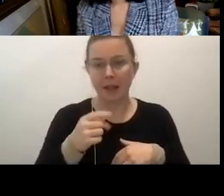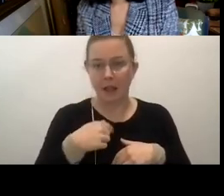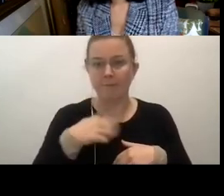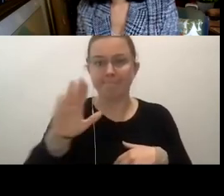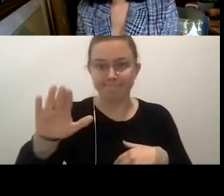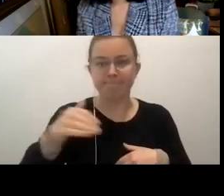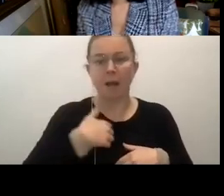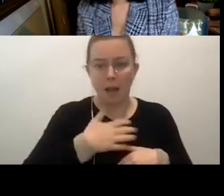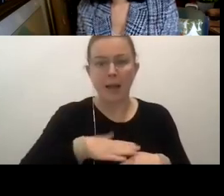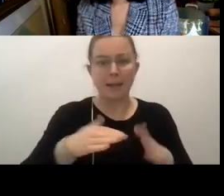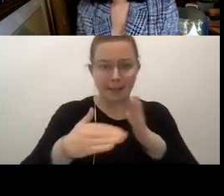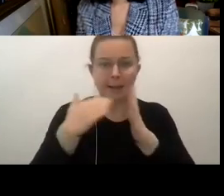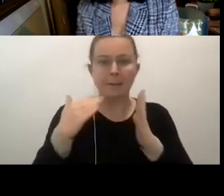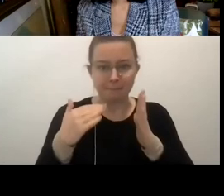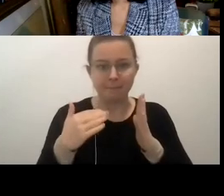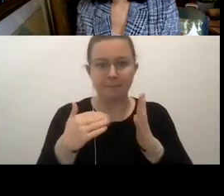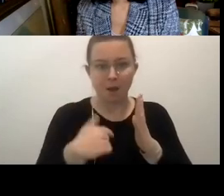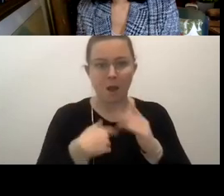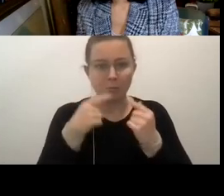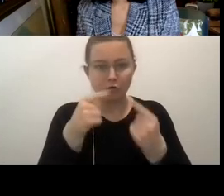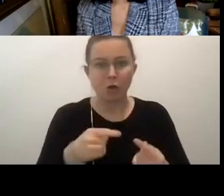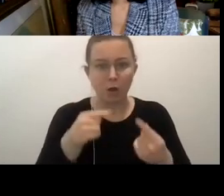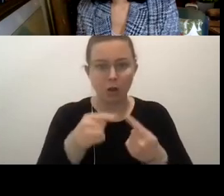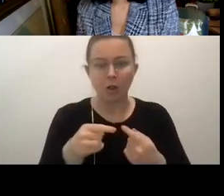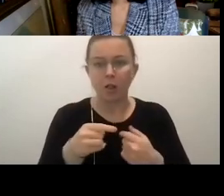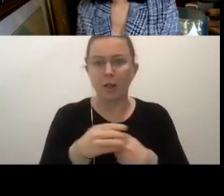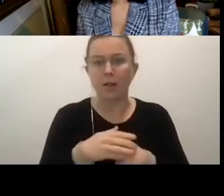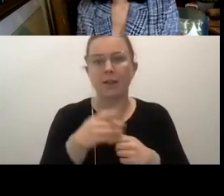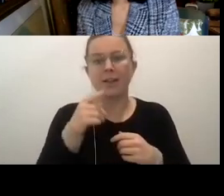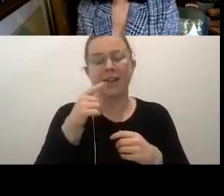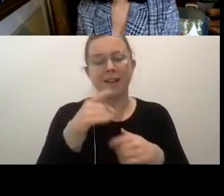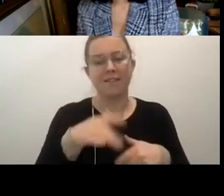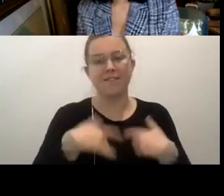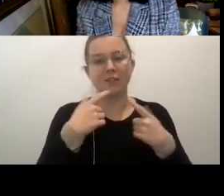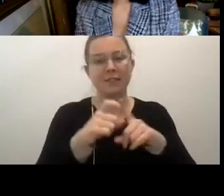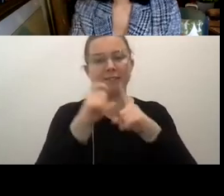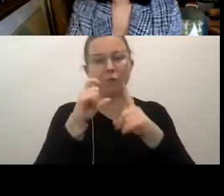I am struggling here", it makes it a difficult conversation.